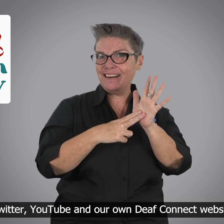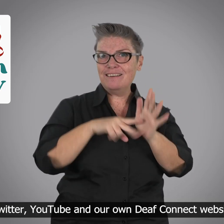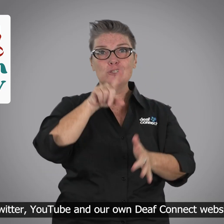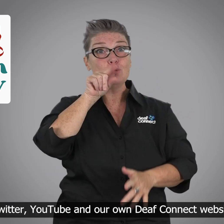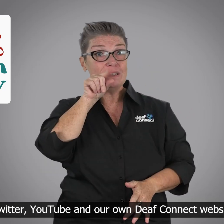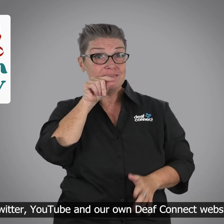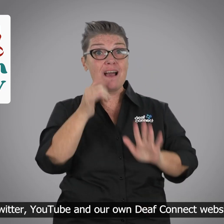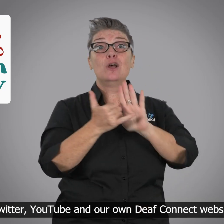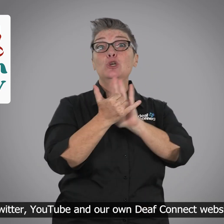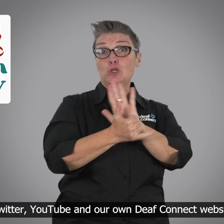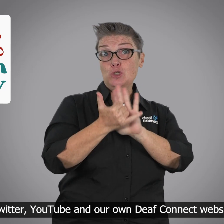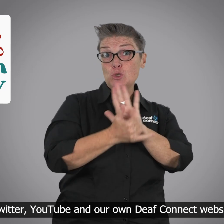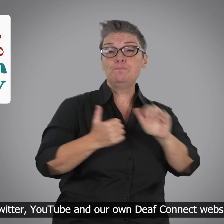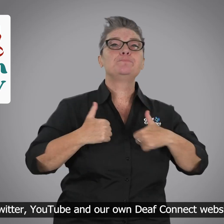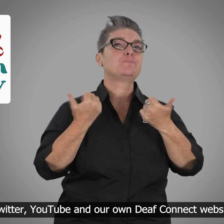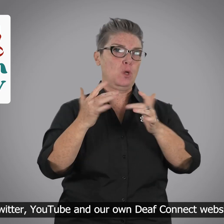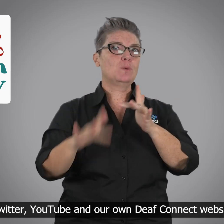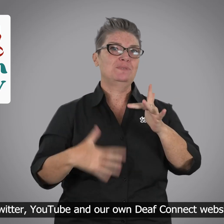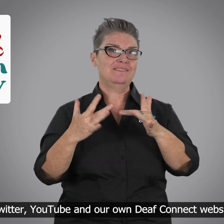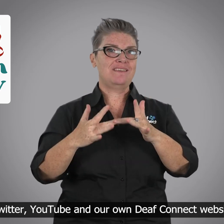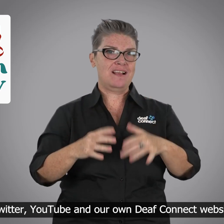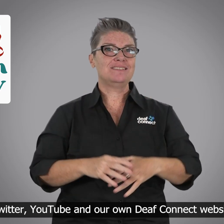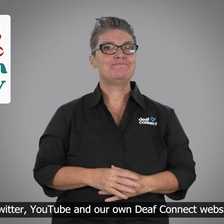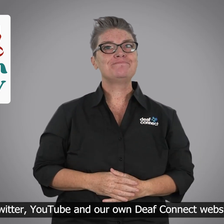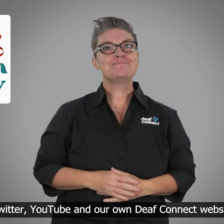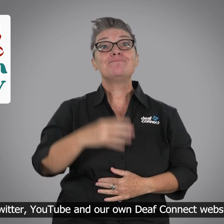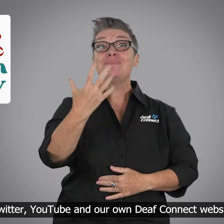Twitter, YouTube and our own Deaf Connect website.